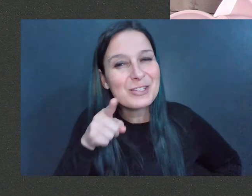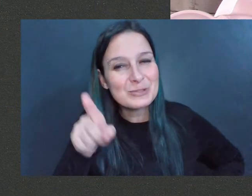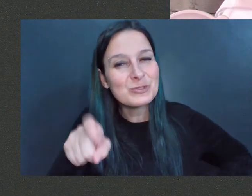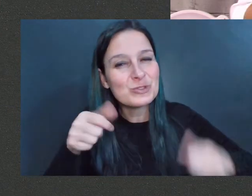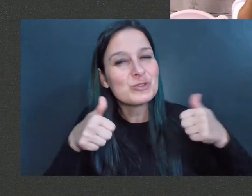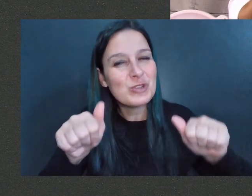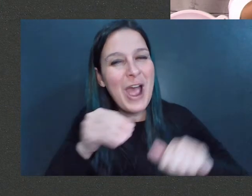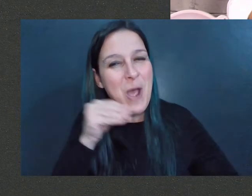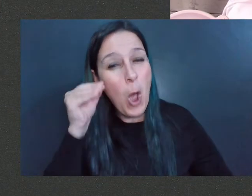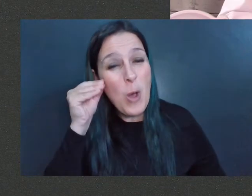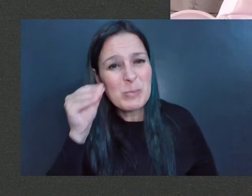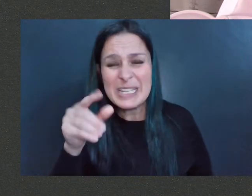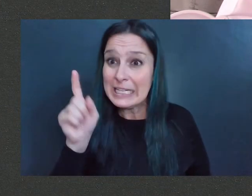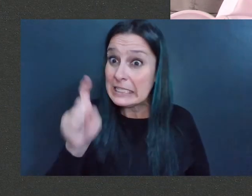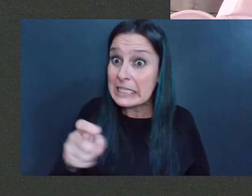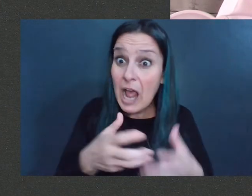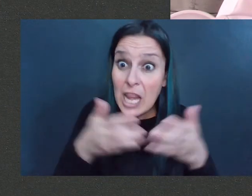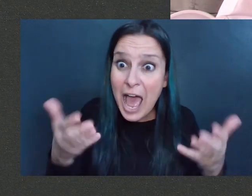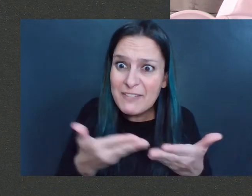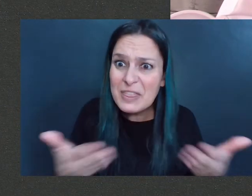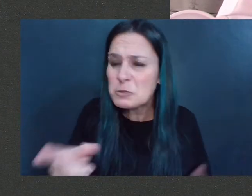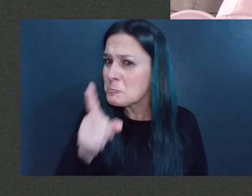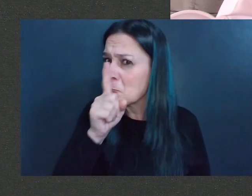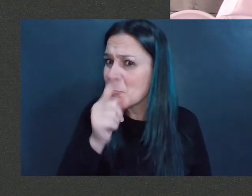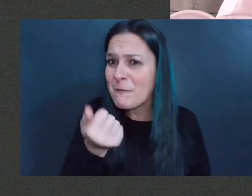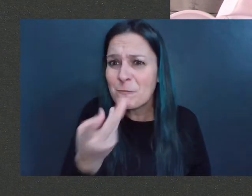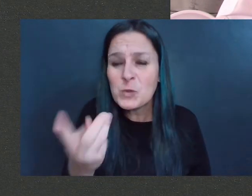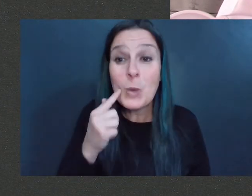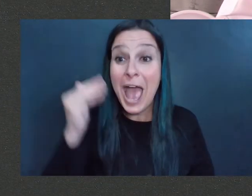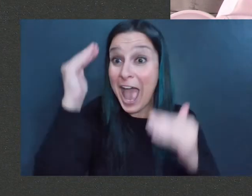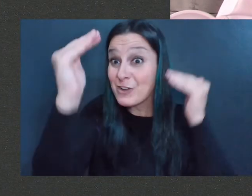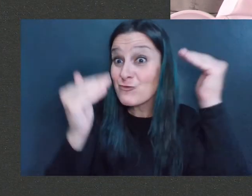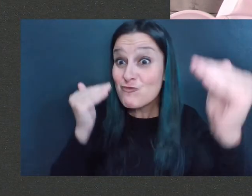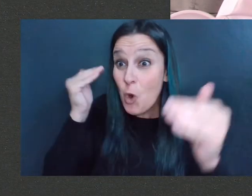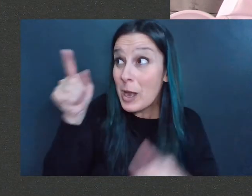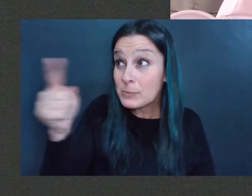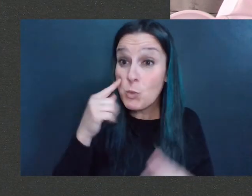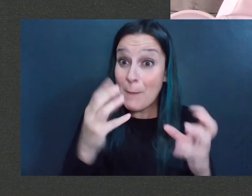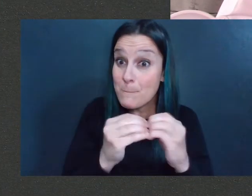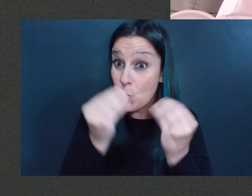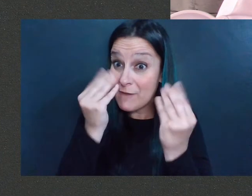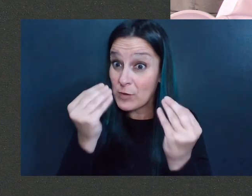You don't need very much. Oh, and grownups, you can find information